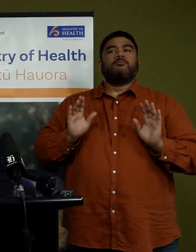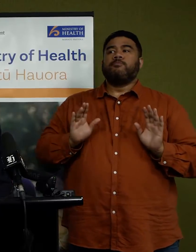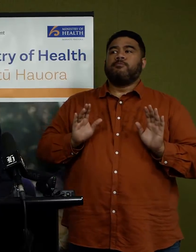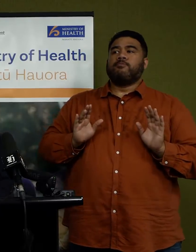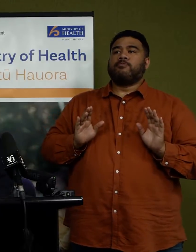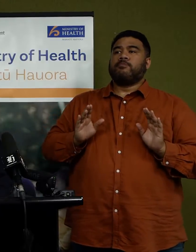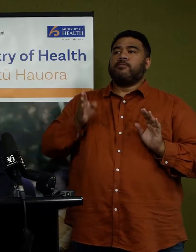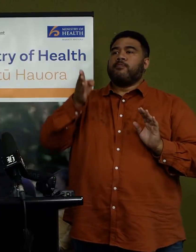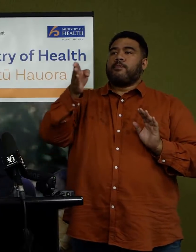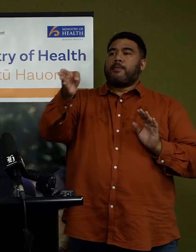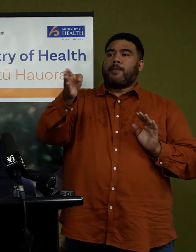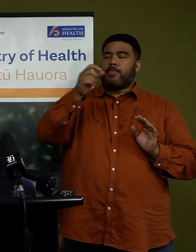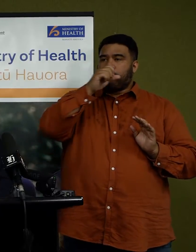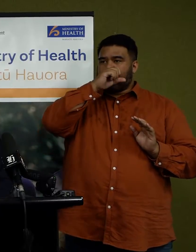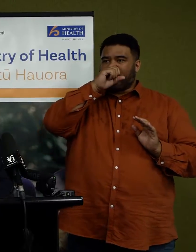Do you have any response to the reports